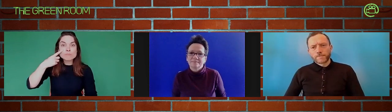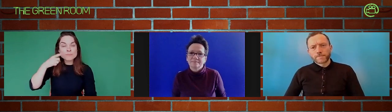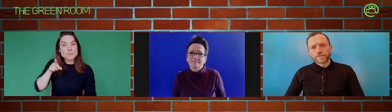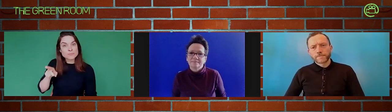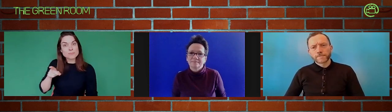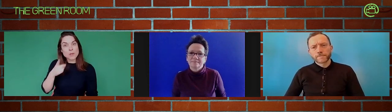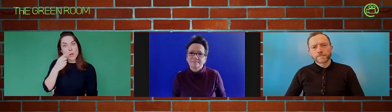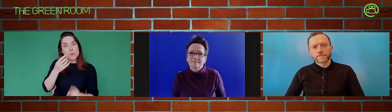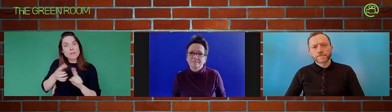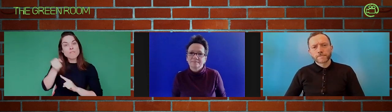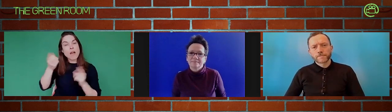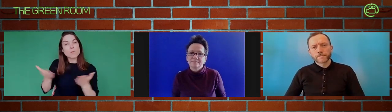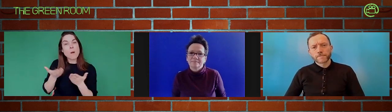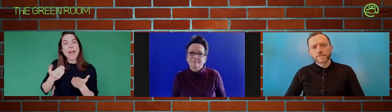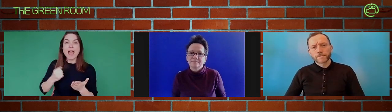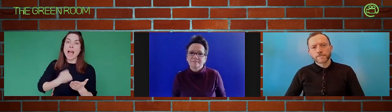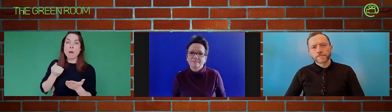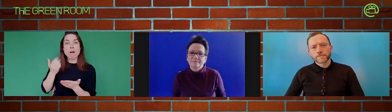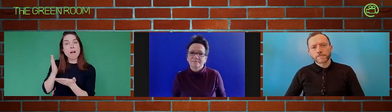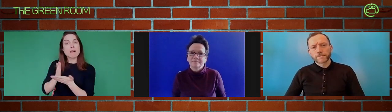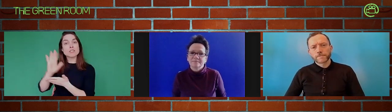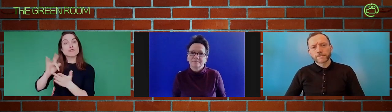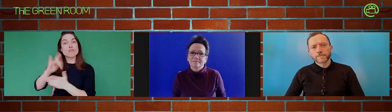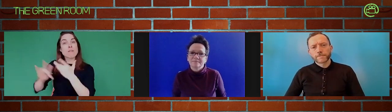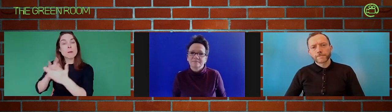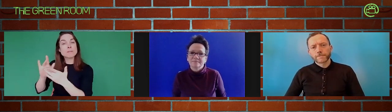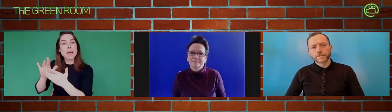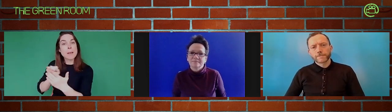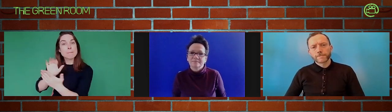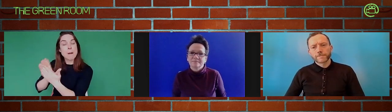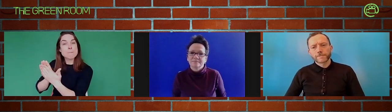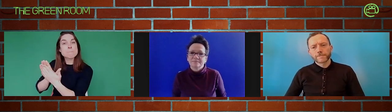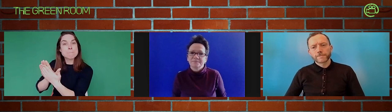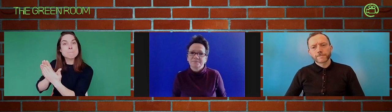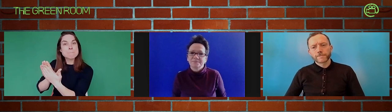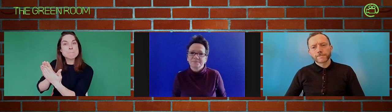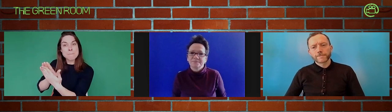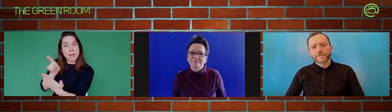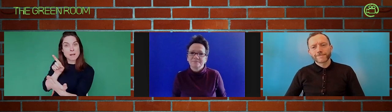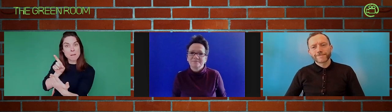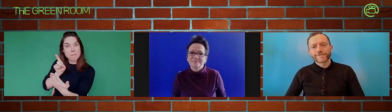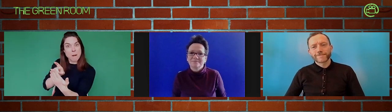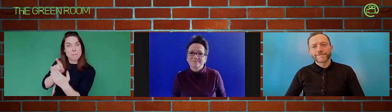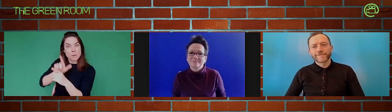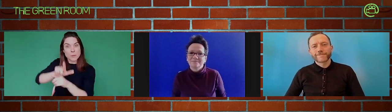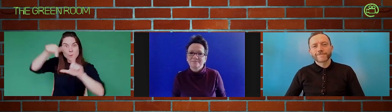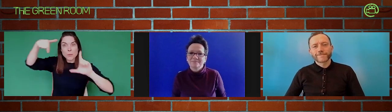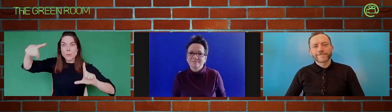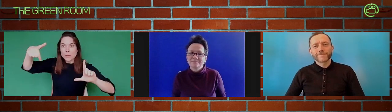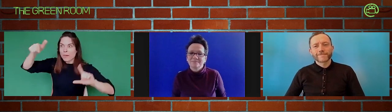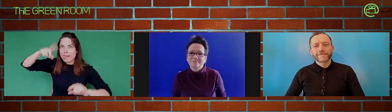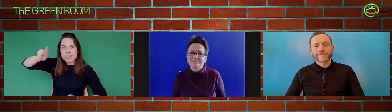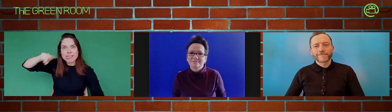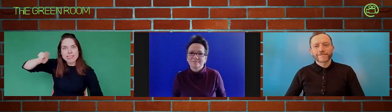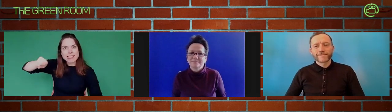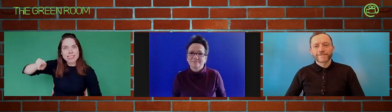so that you can you know make use of it, but also. I mean you belong to